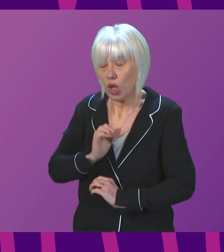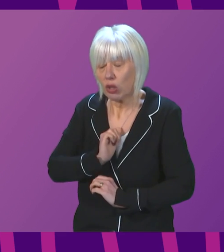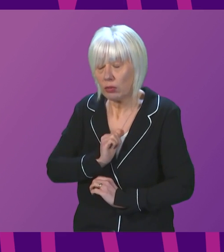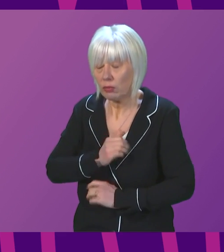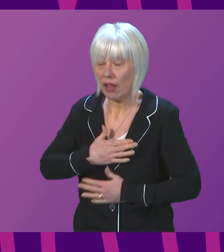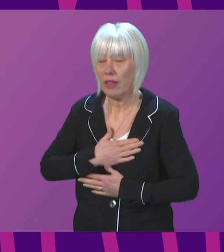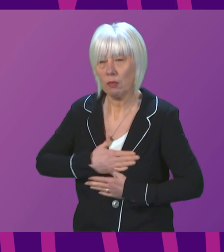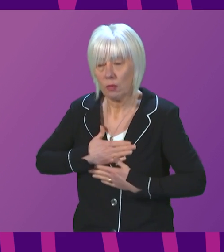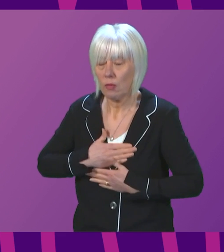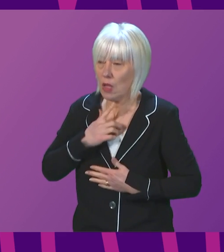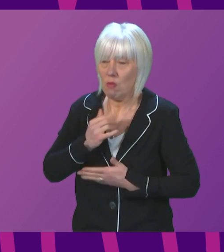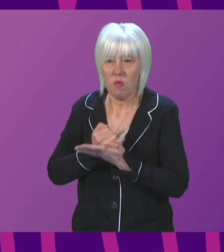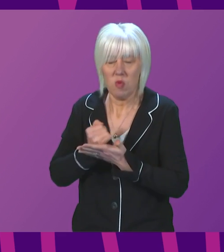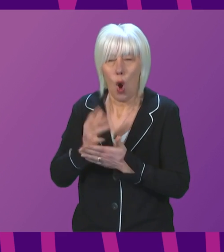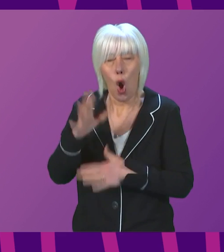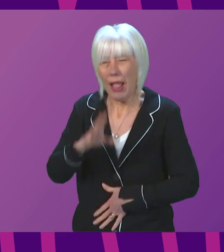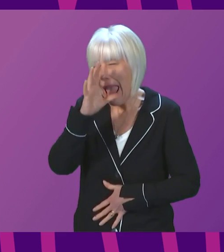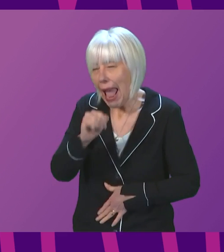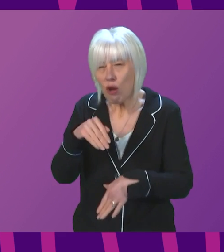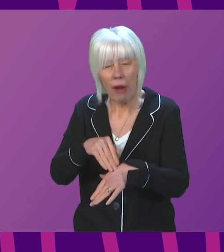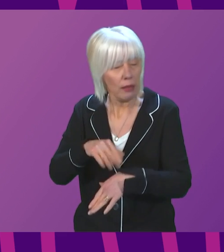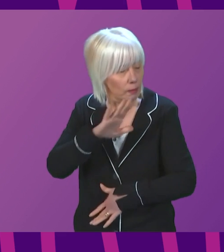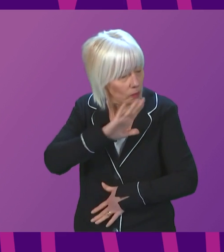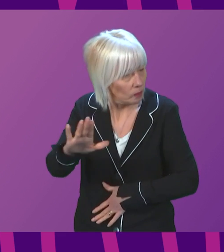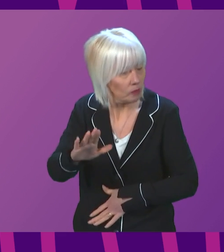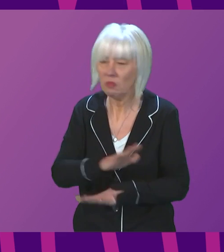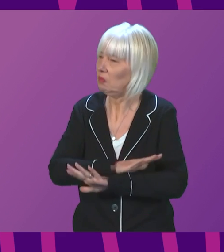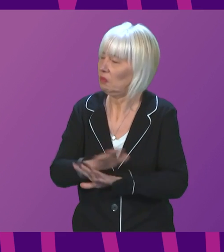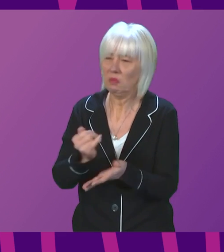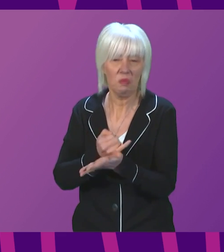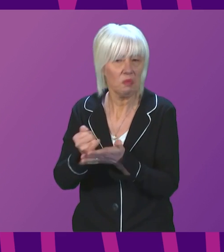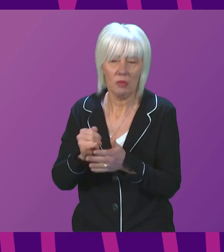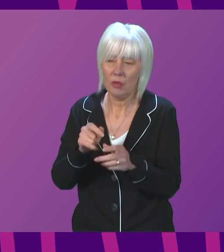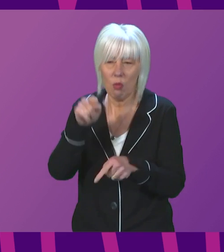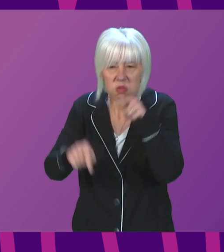I condemn all hate crimes and all forms of hate crime, prejudice and discrimination.